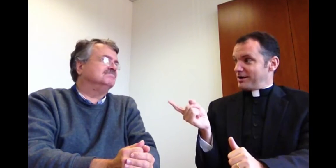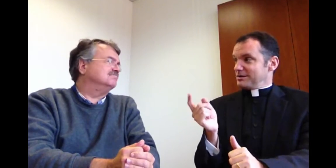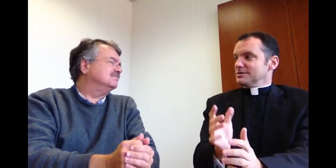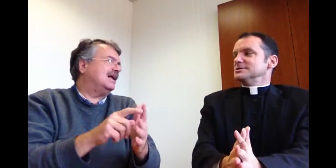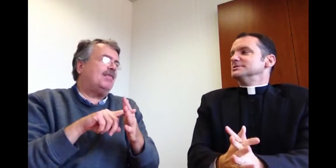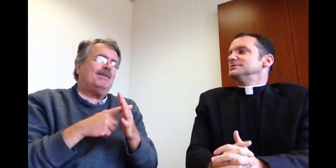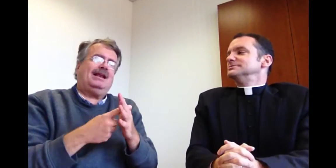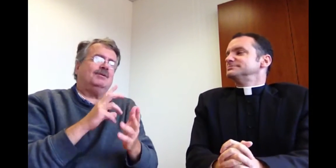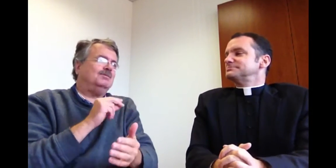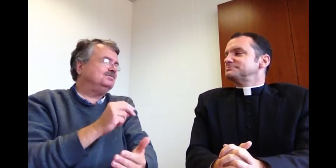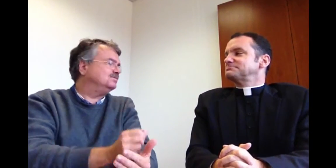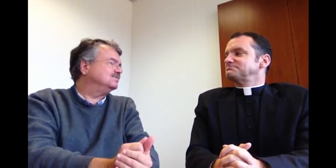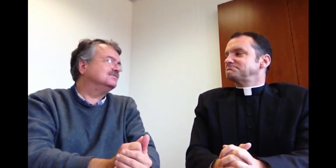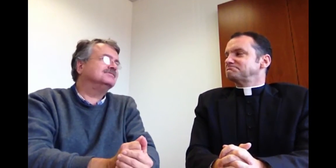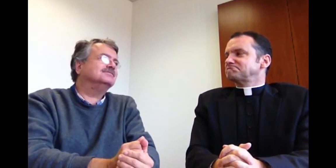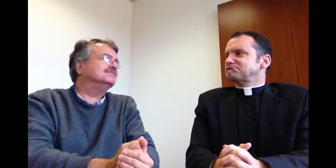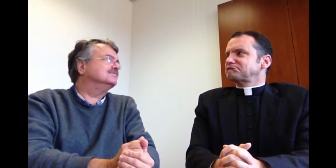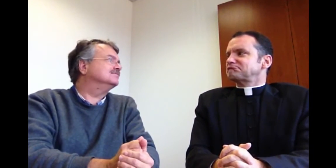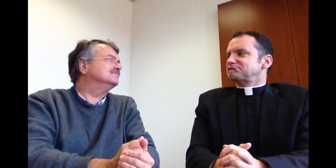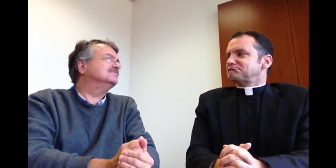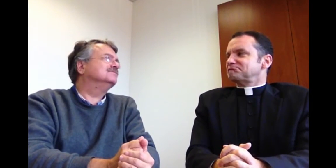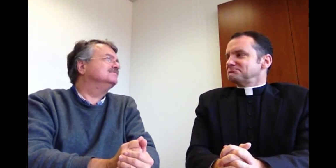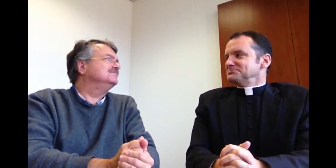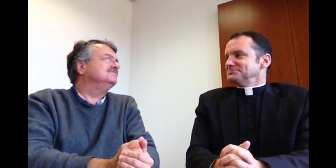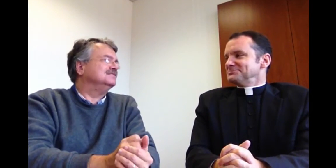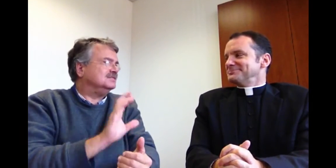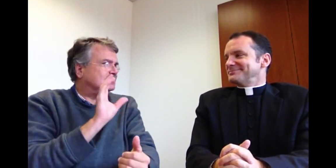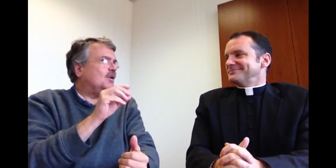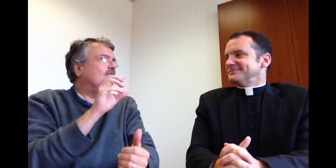At the beginning of the movie, I didn't think so. Hmmm.